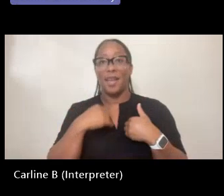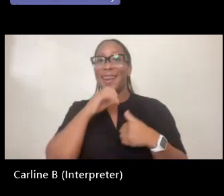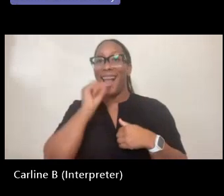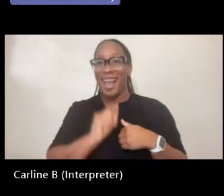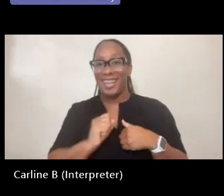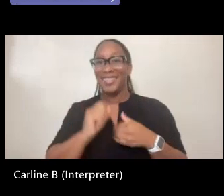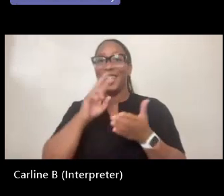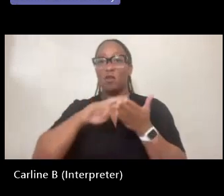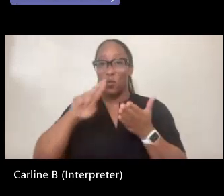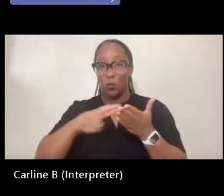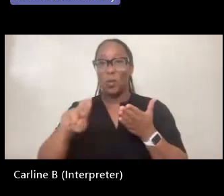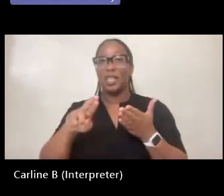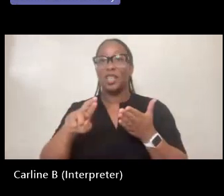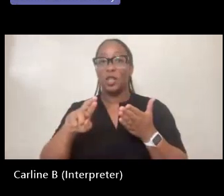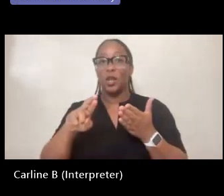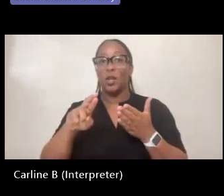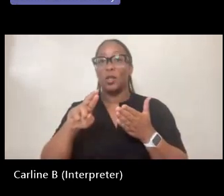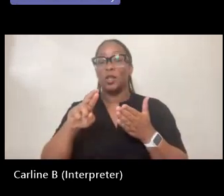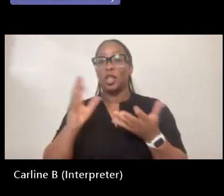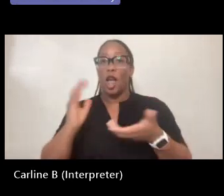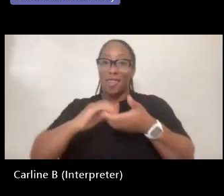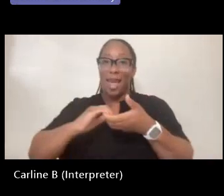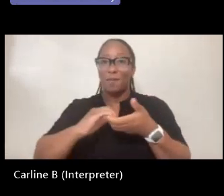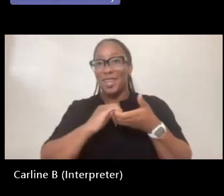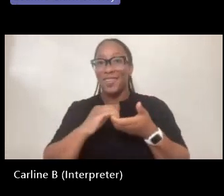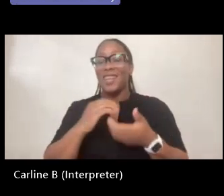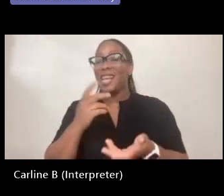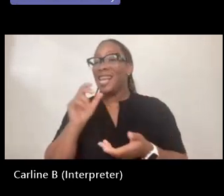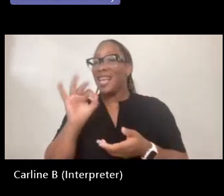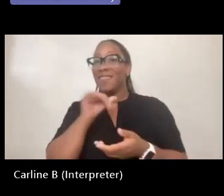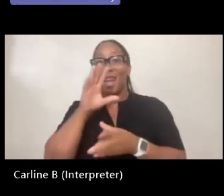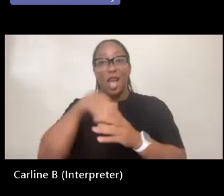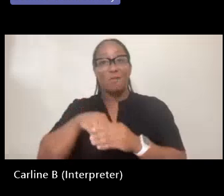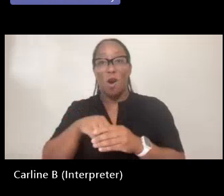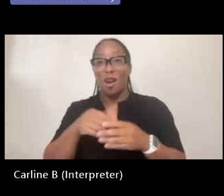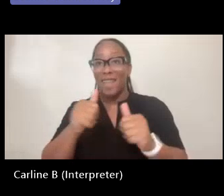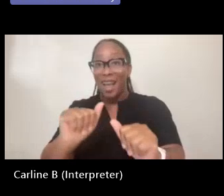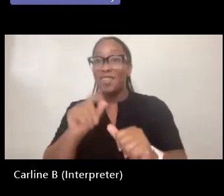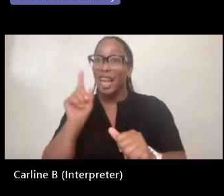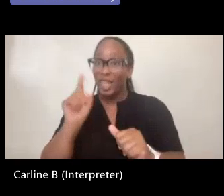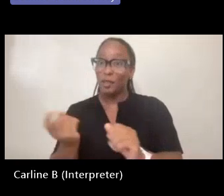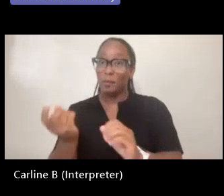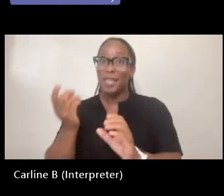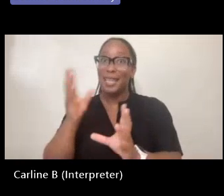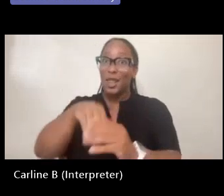Aging research collaborative, for instance, if they're not part of this effort, they could and should be.